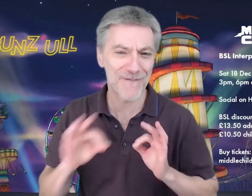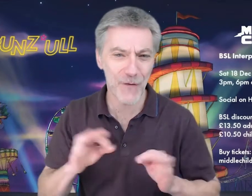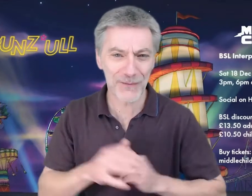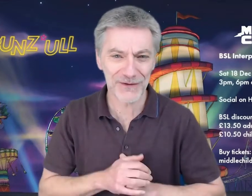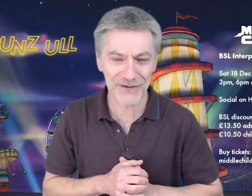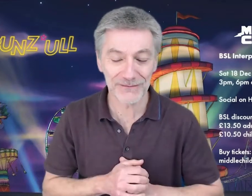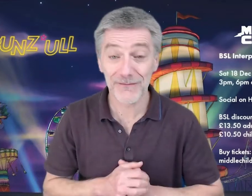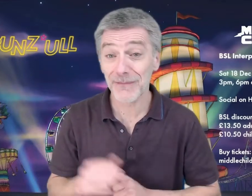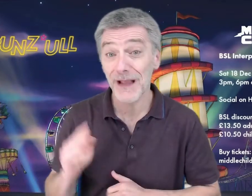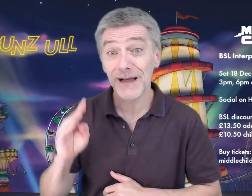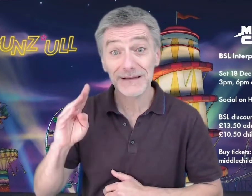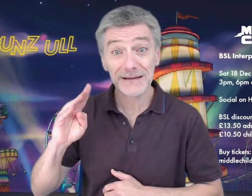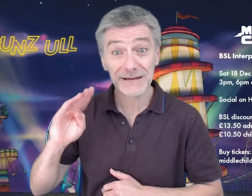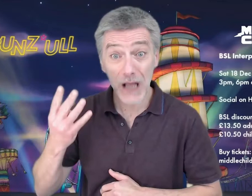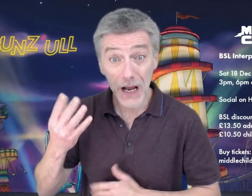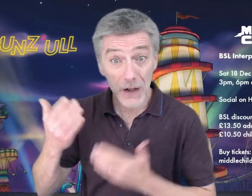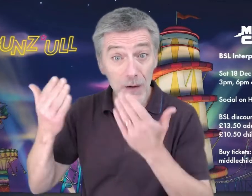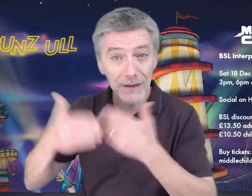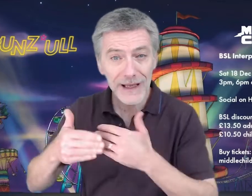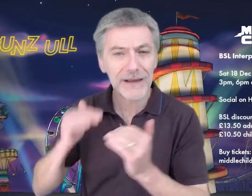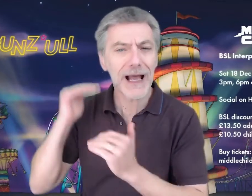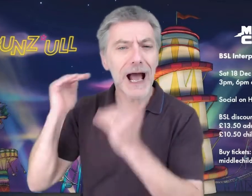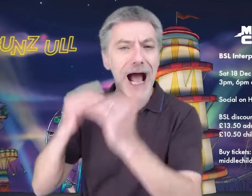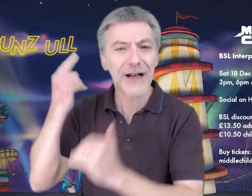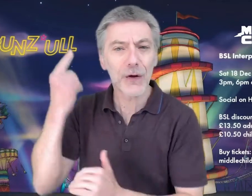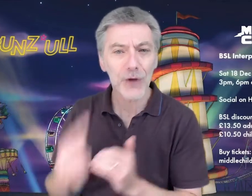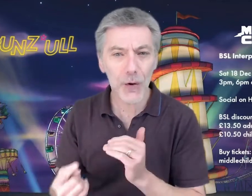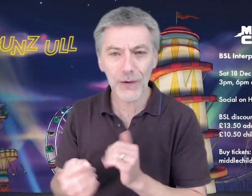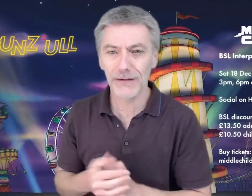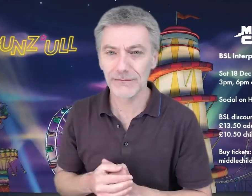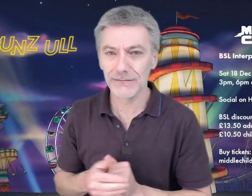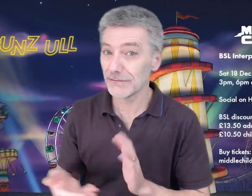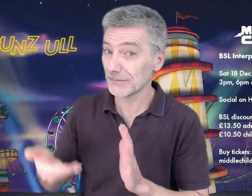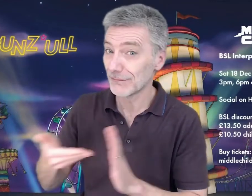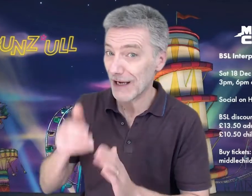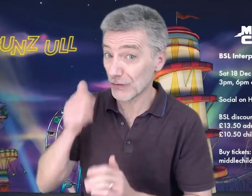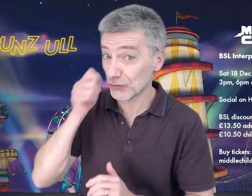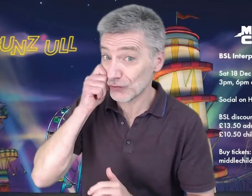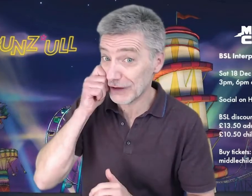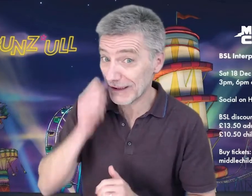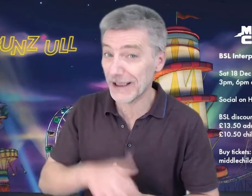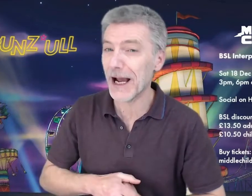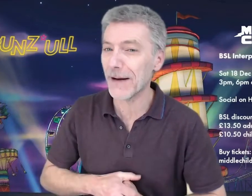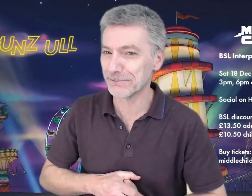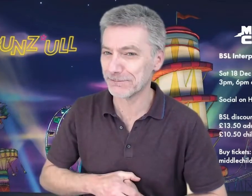The 9pm show is adult-only - and just a little bit more cheeky